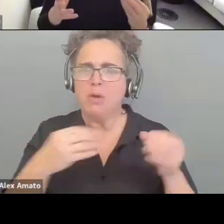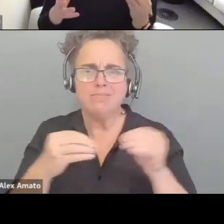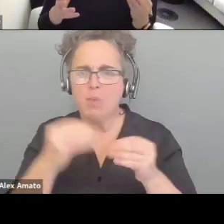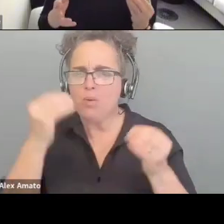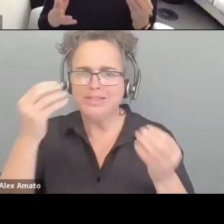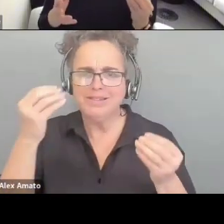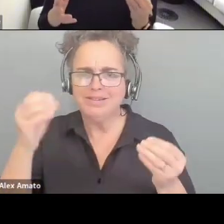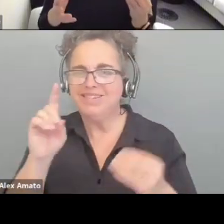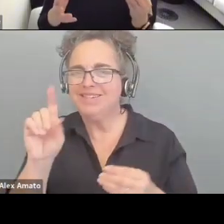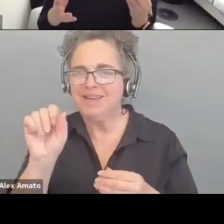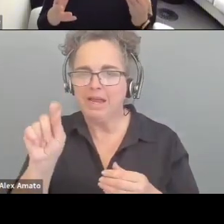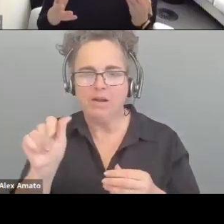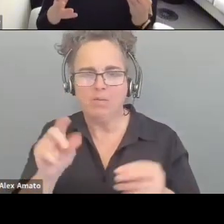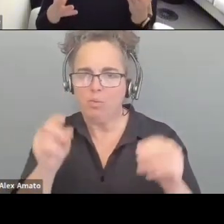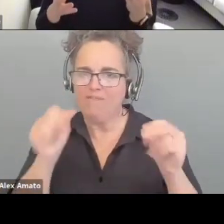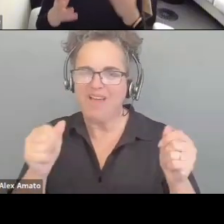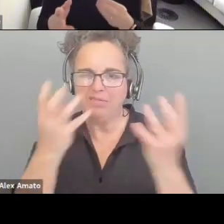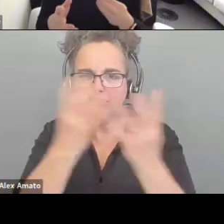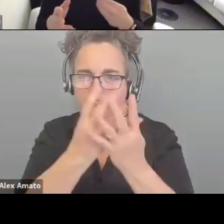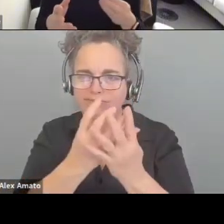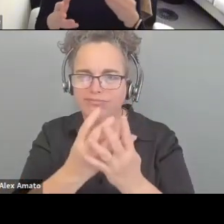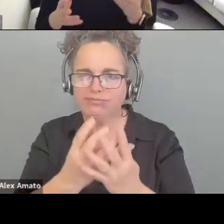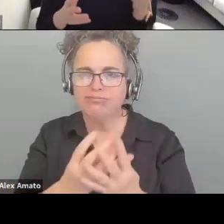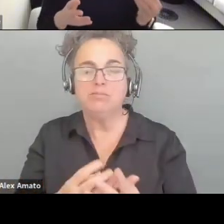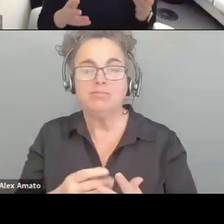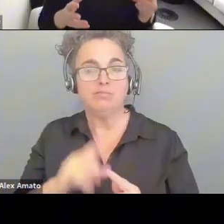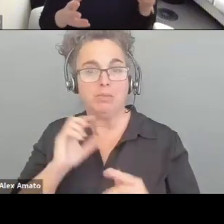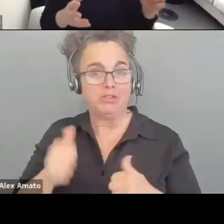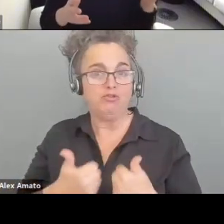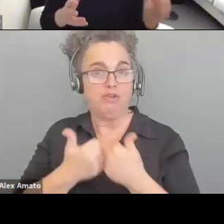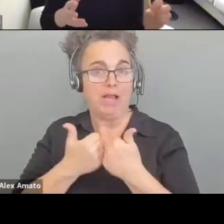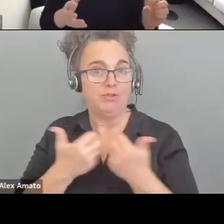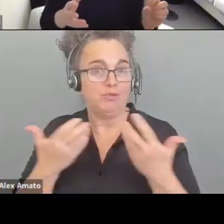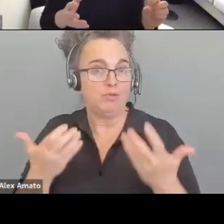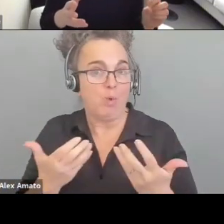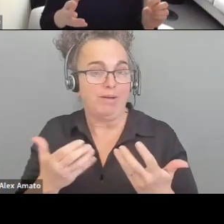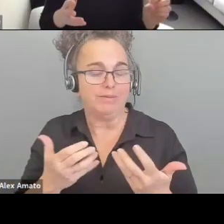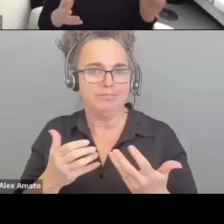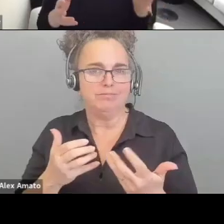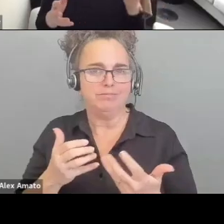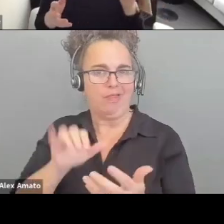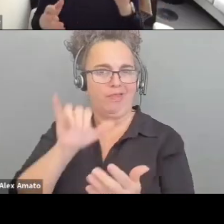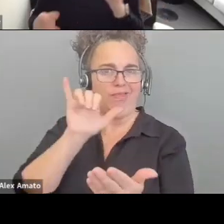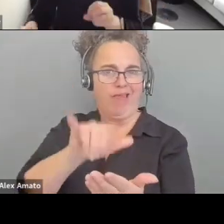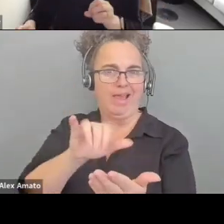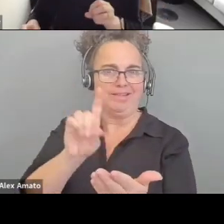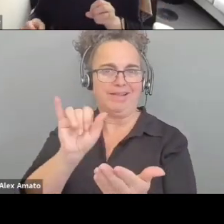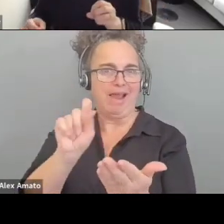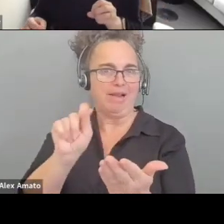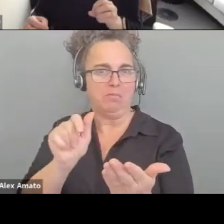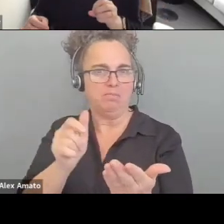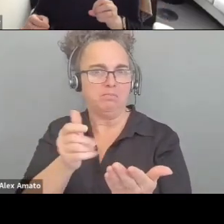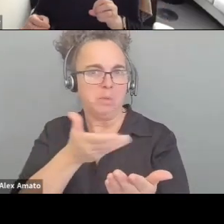very quickly. The challenge is that if you don't have the right data on disability, how is that proceeding?